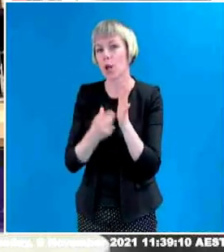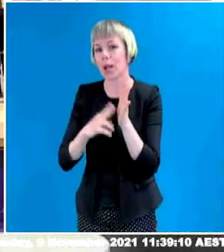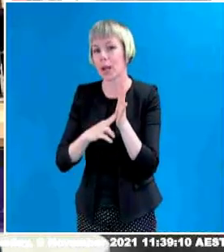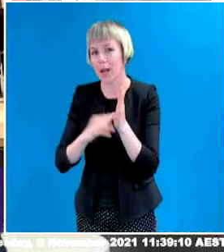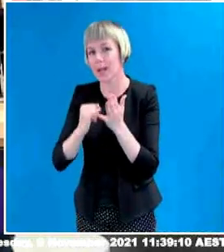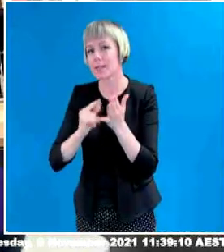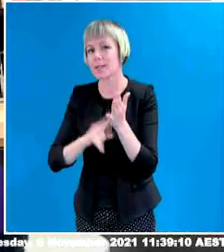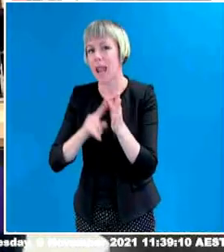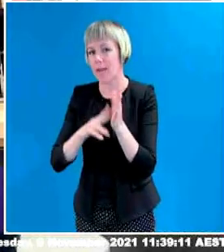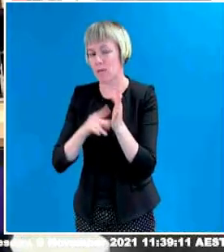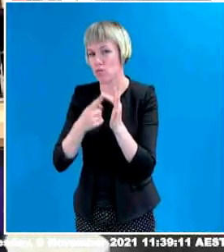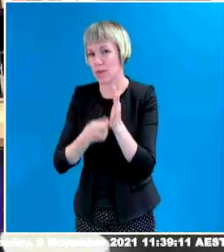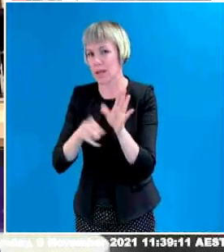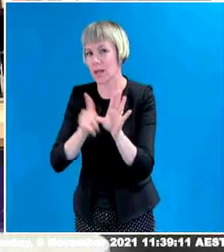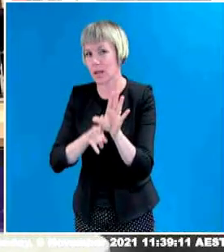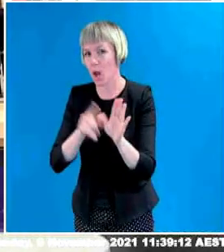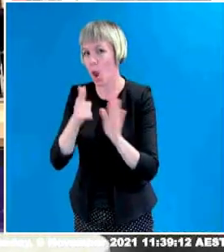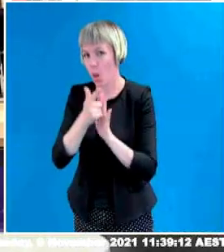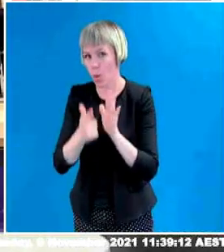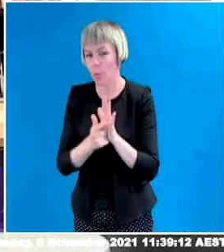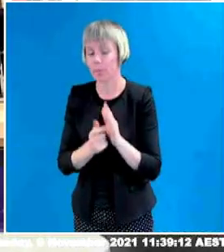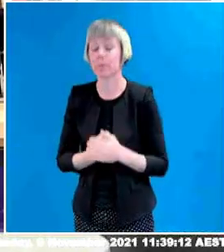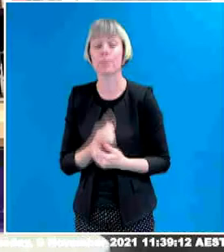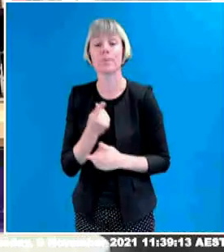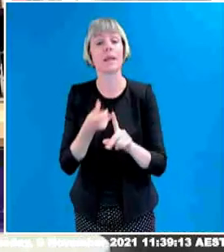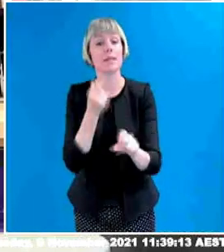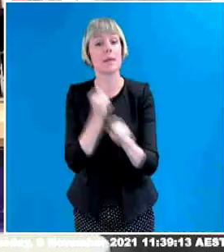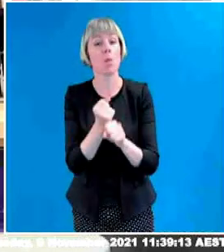There is an interesting example of a small Australian company called Outland